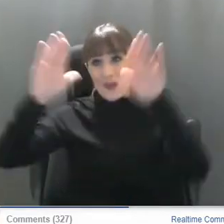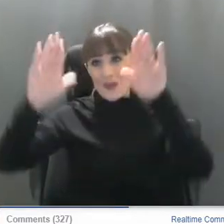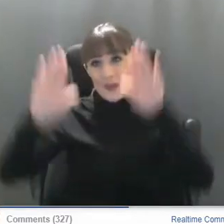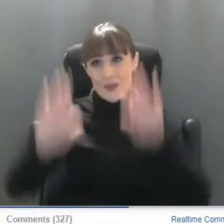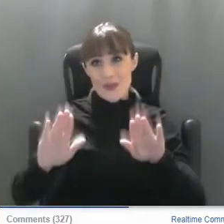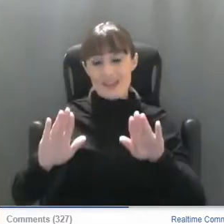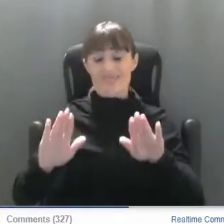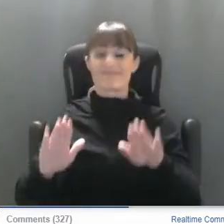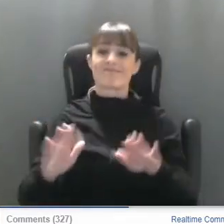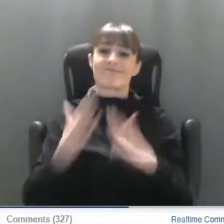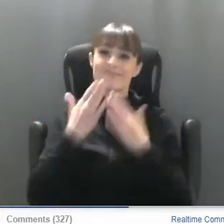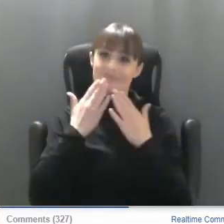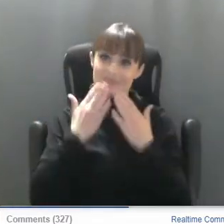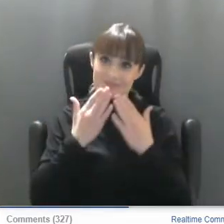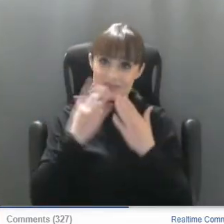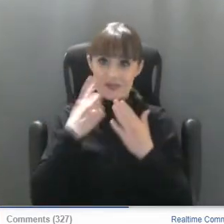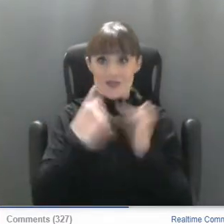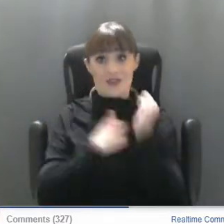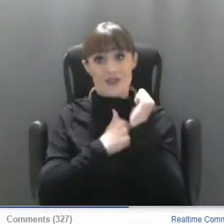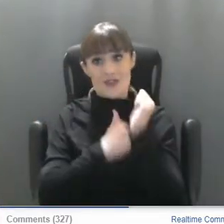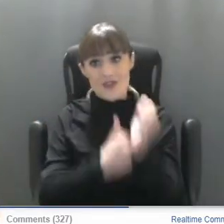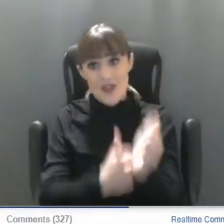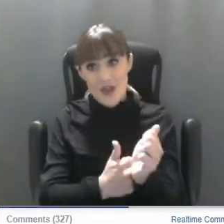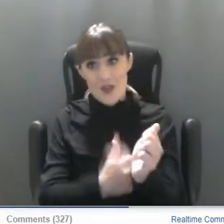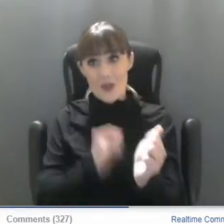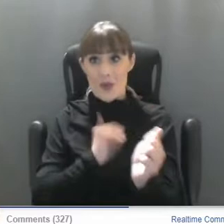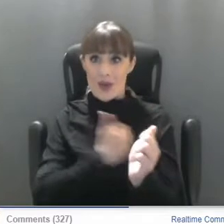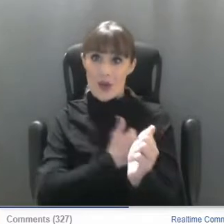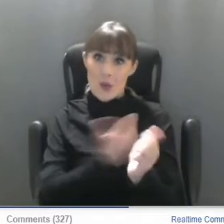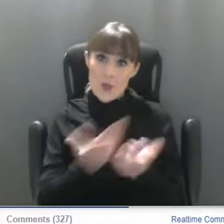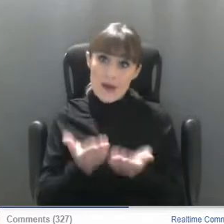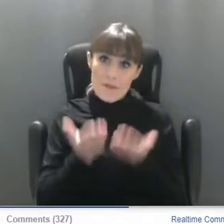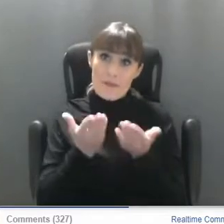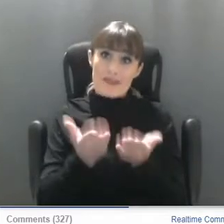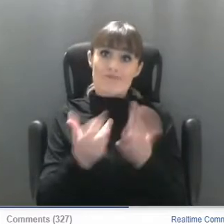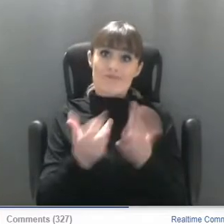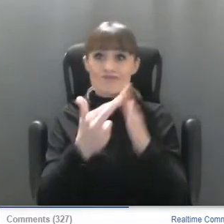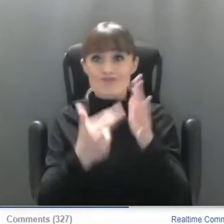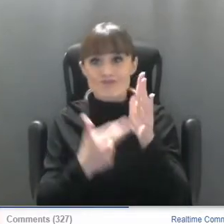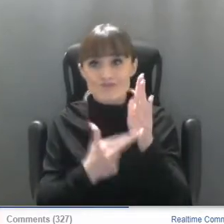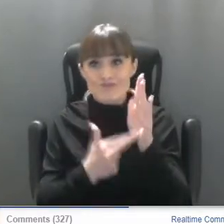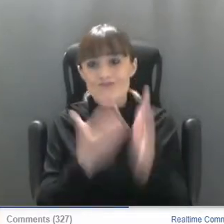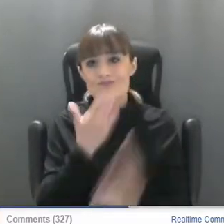recommendations. We need the support and the animals have missed you, for sure.